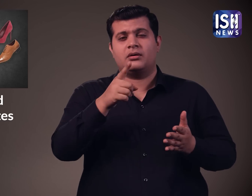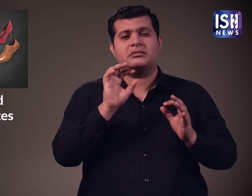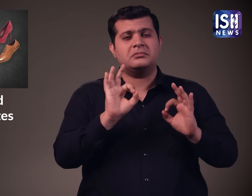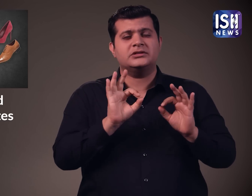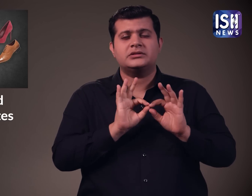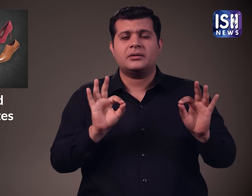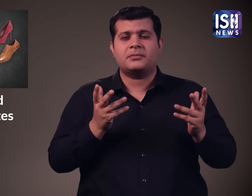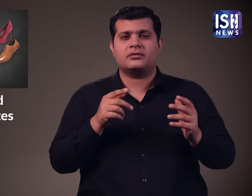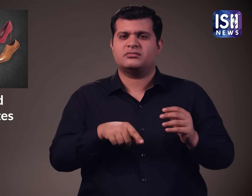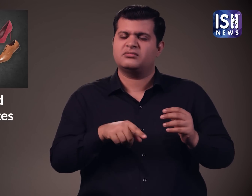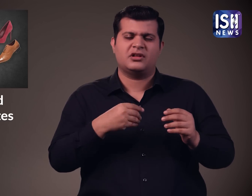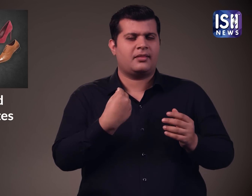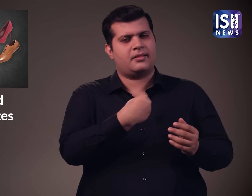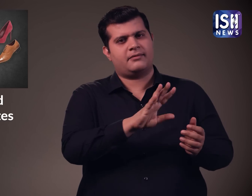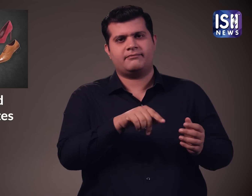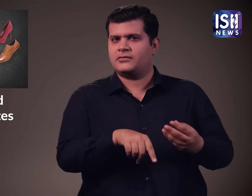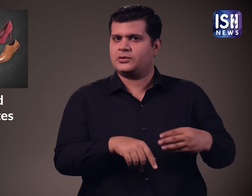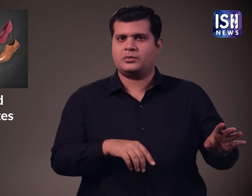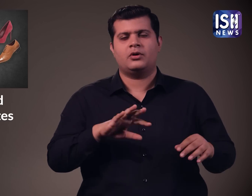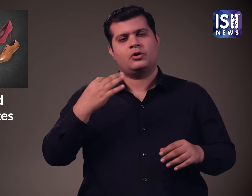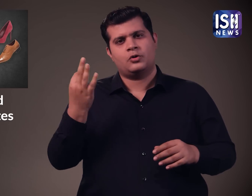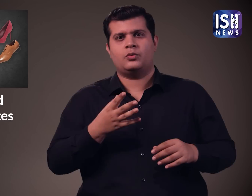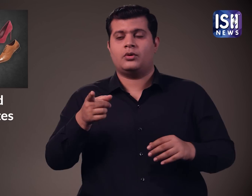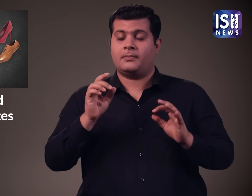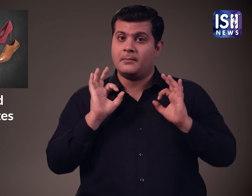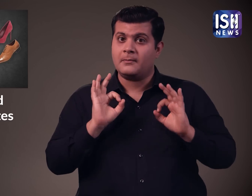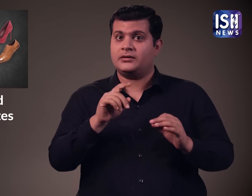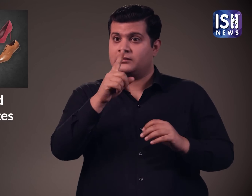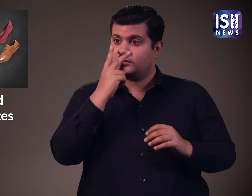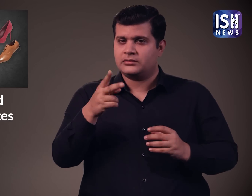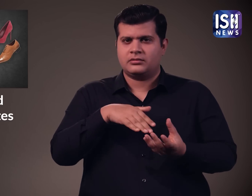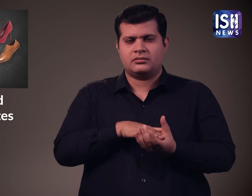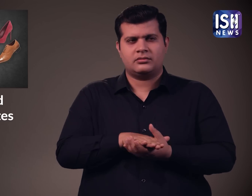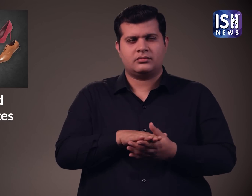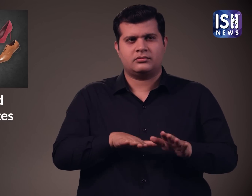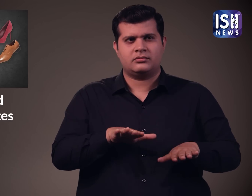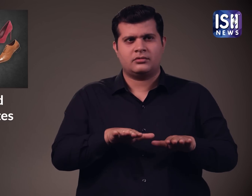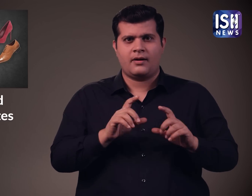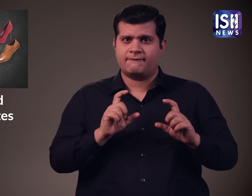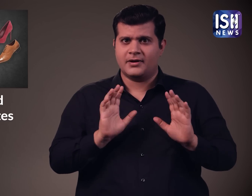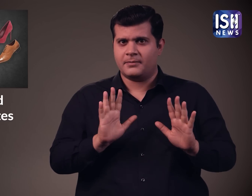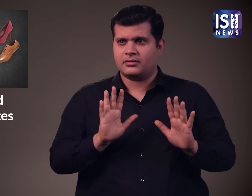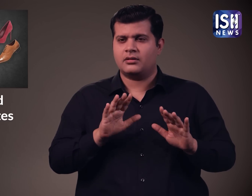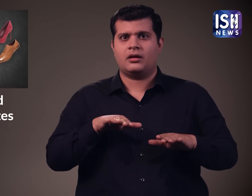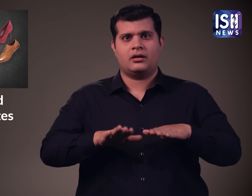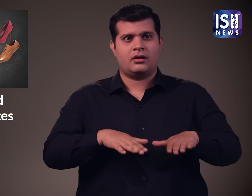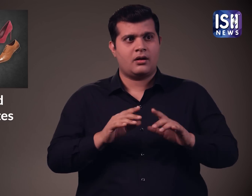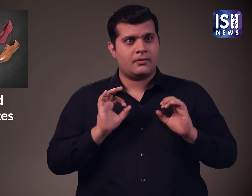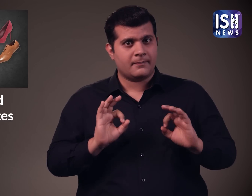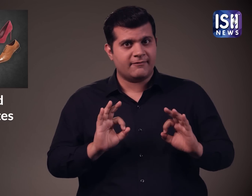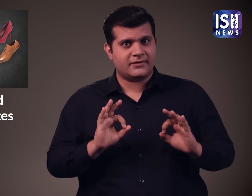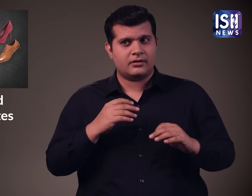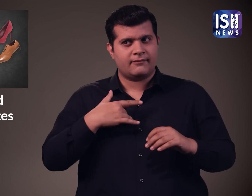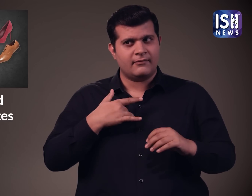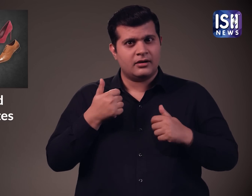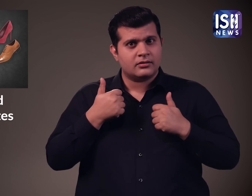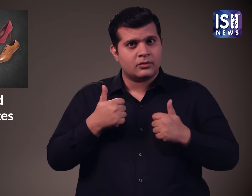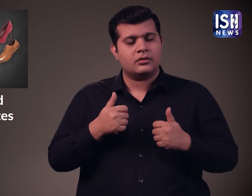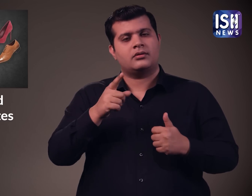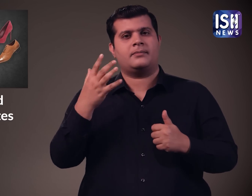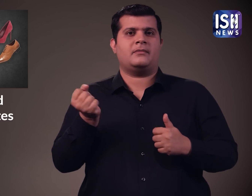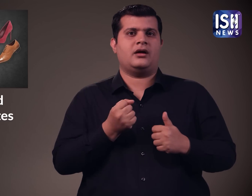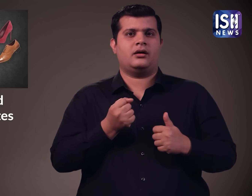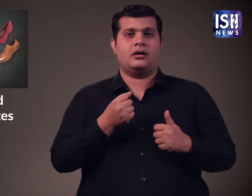The simplest solution is to stop wearing these shoes and buy new ones which are comfortable while walking.